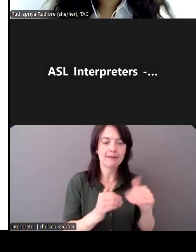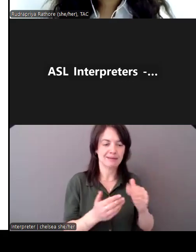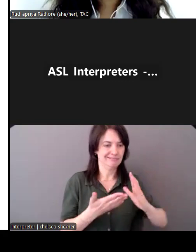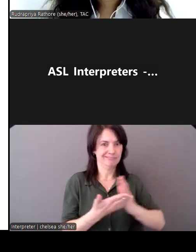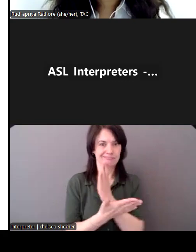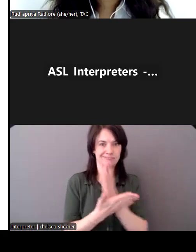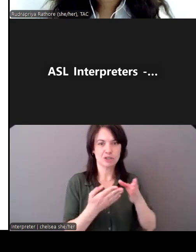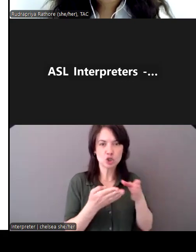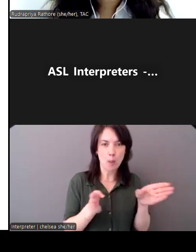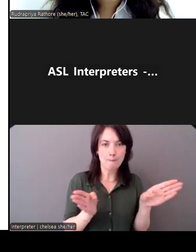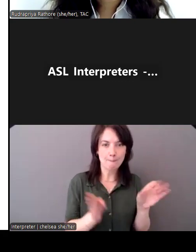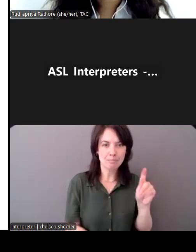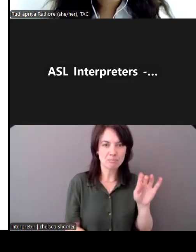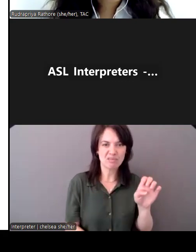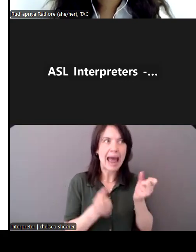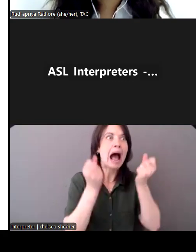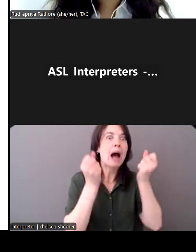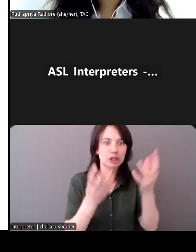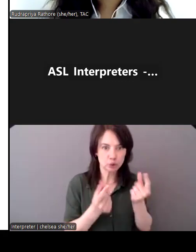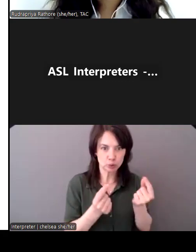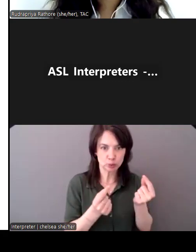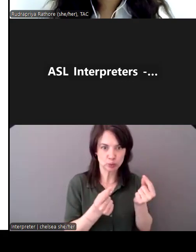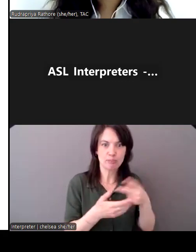this is where you can provide some context for what you're writing and